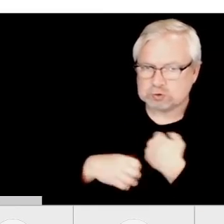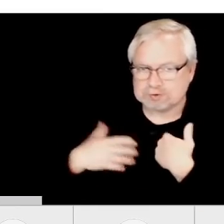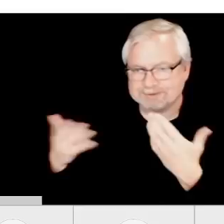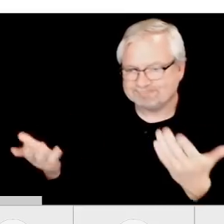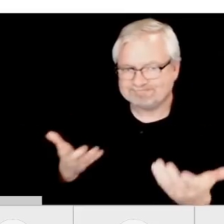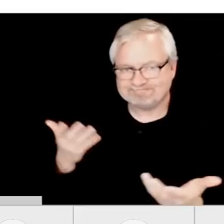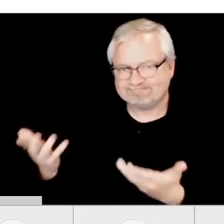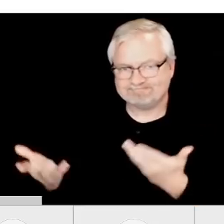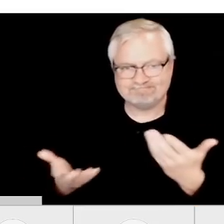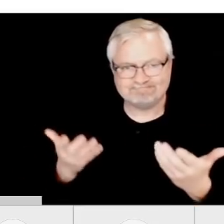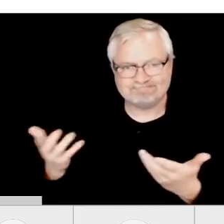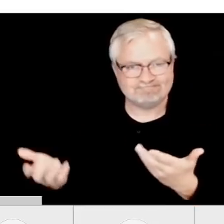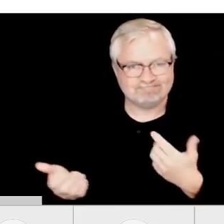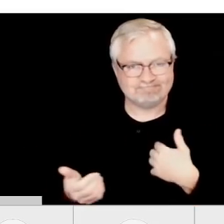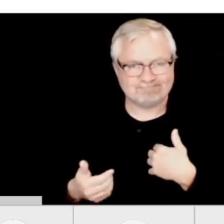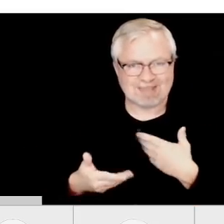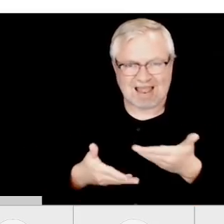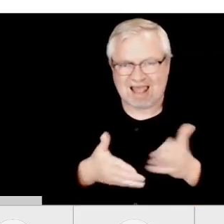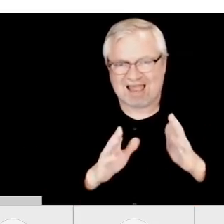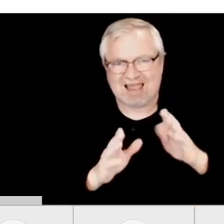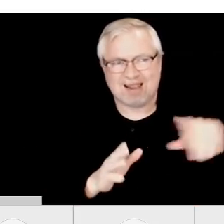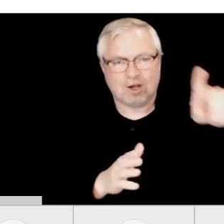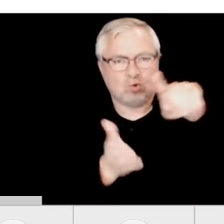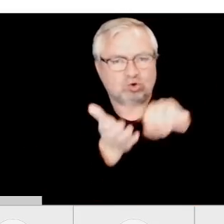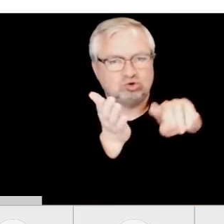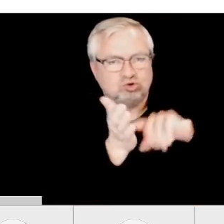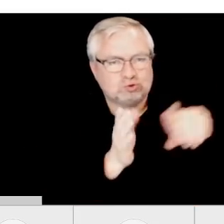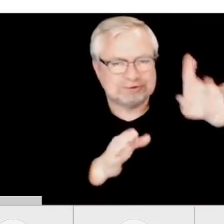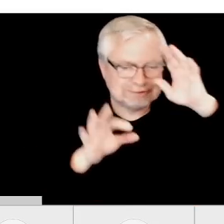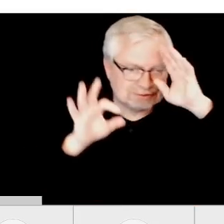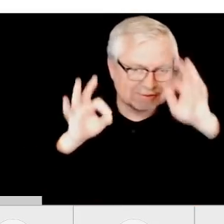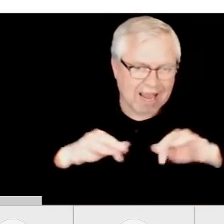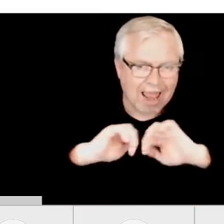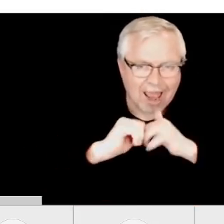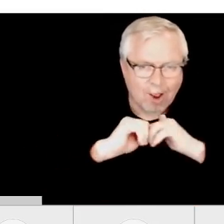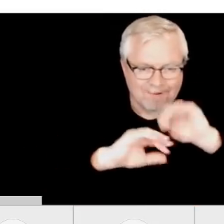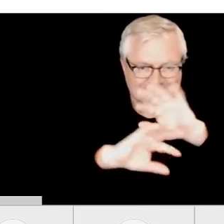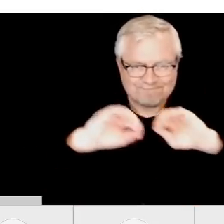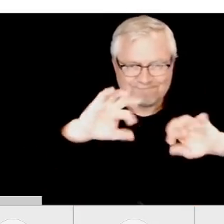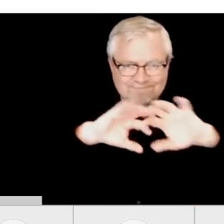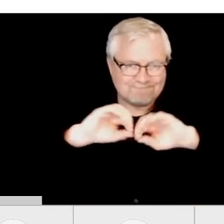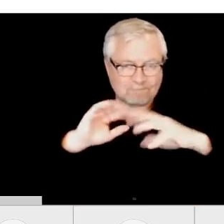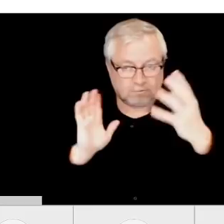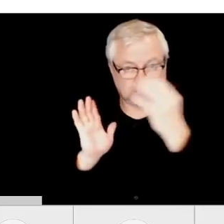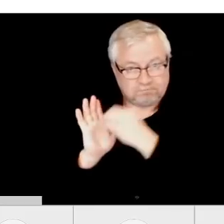the researchers on whether that could or would make a difference in the model results.